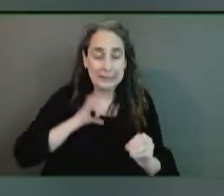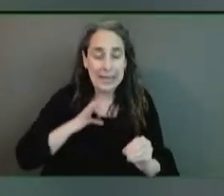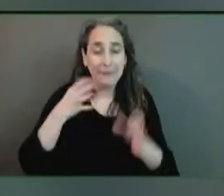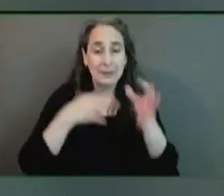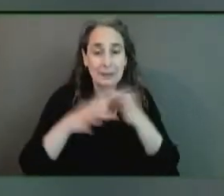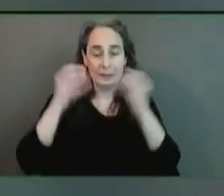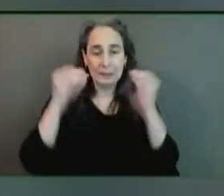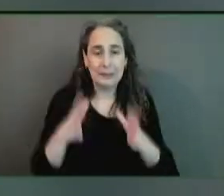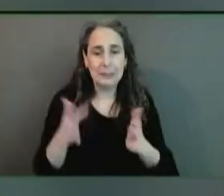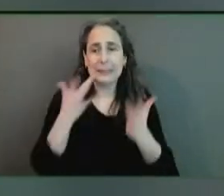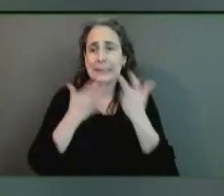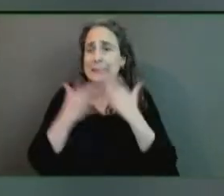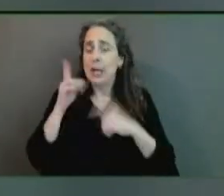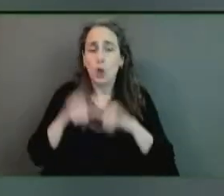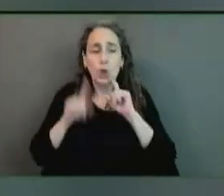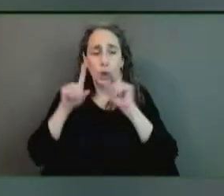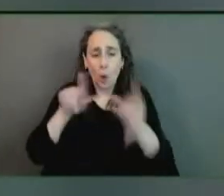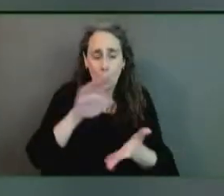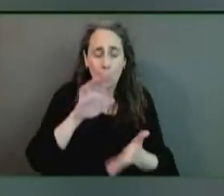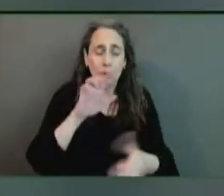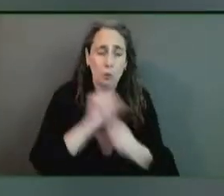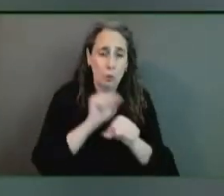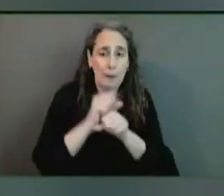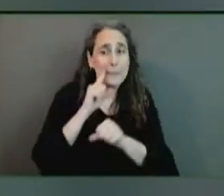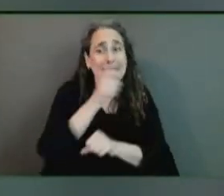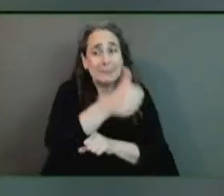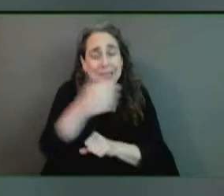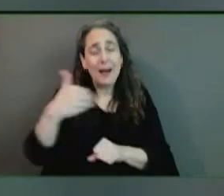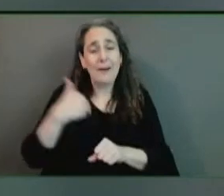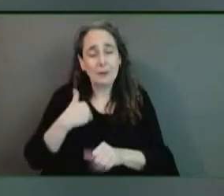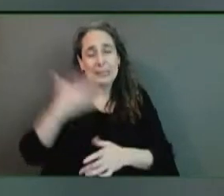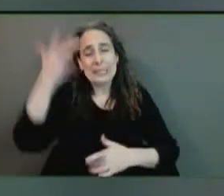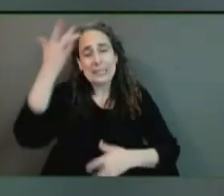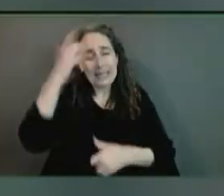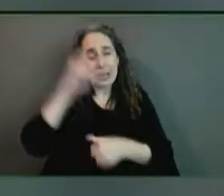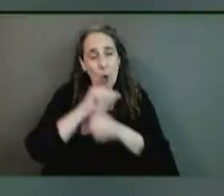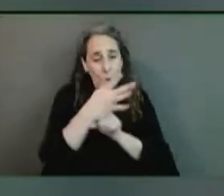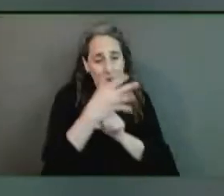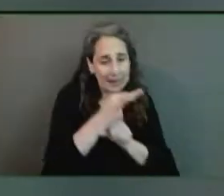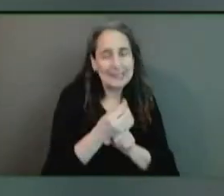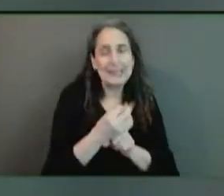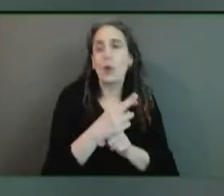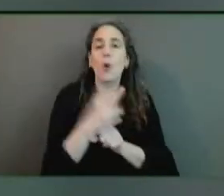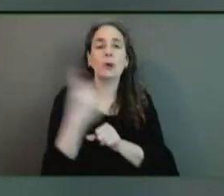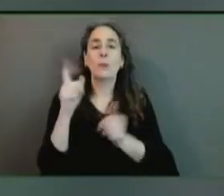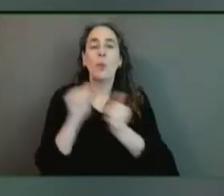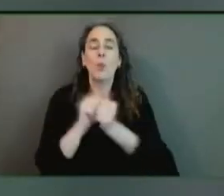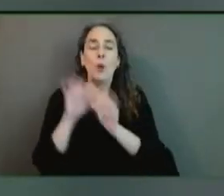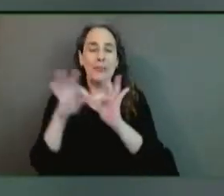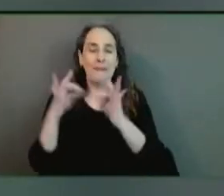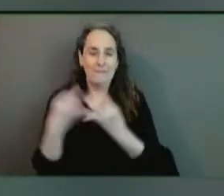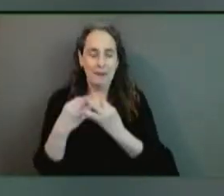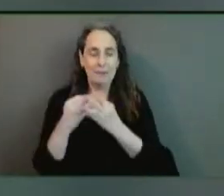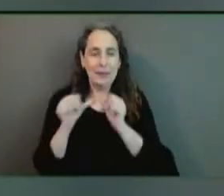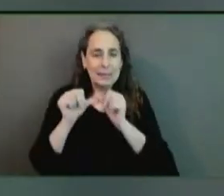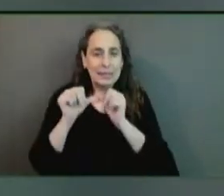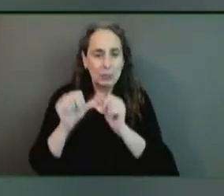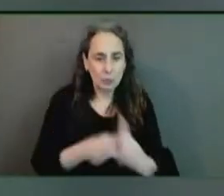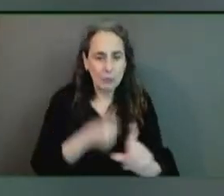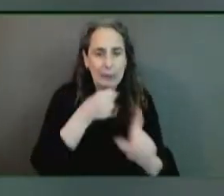19 took home and an increasing number of staff and substitutes were unable to come to workbecar